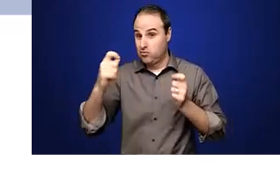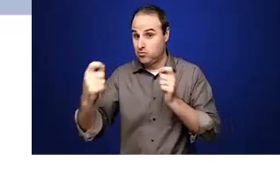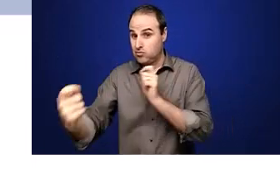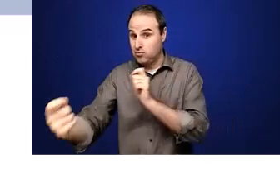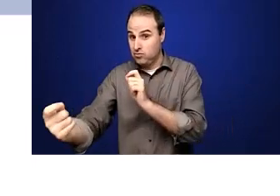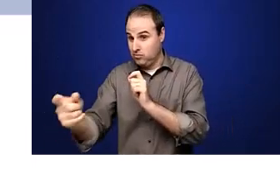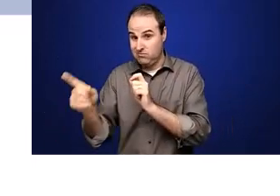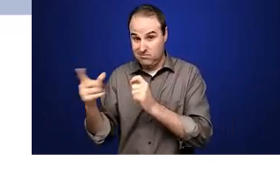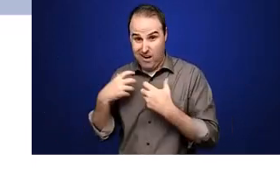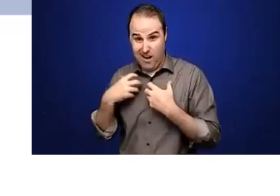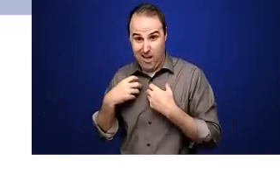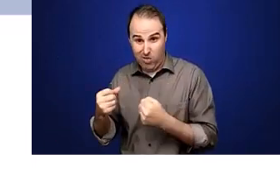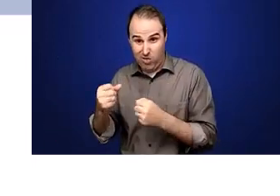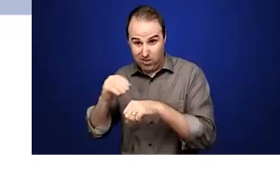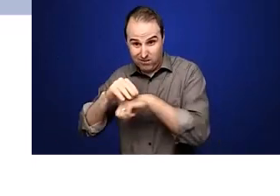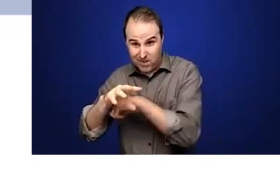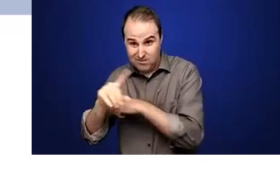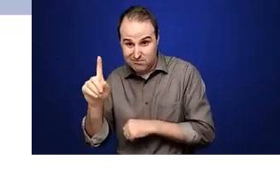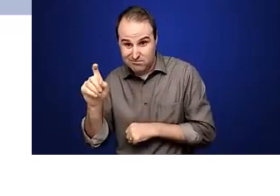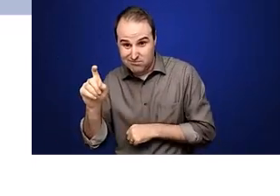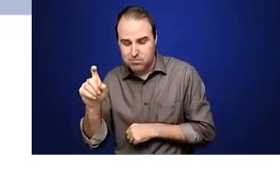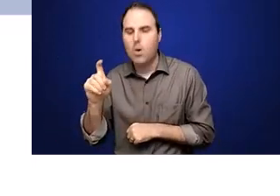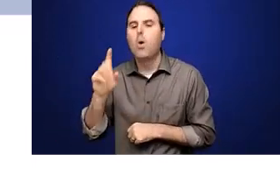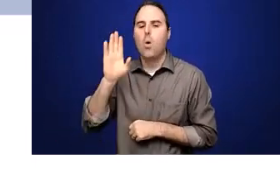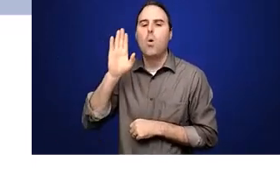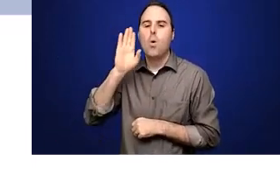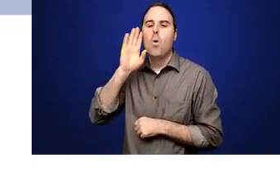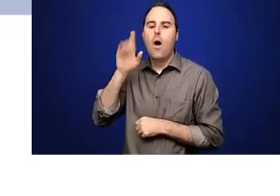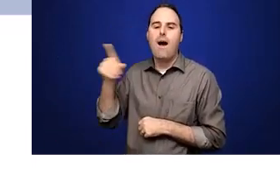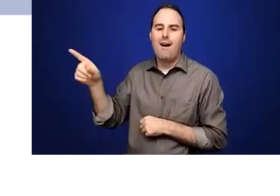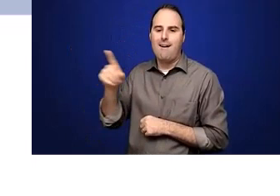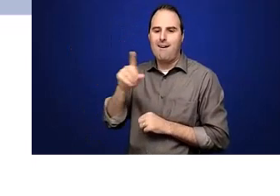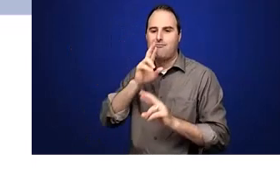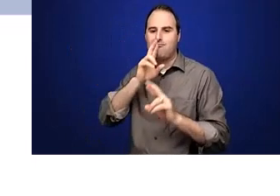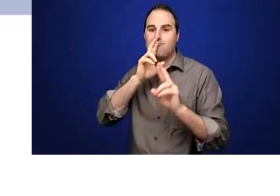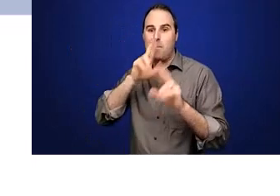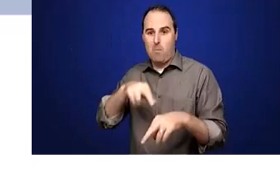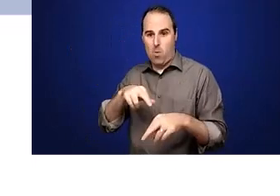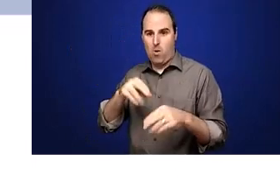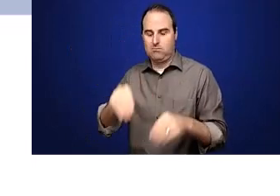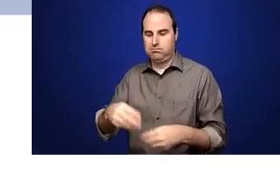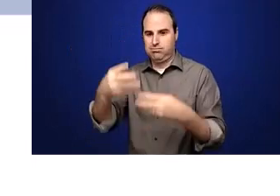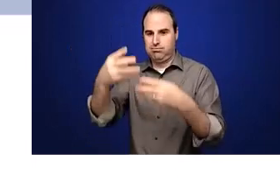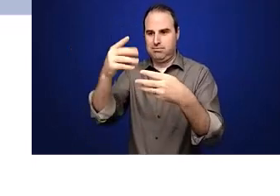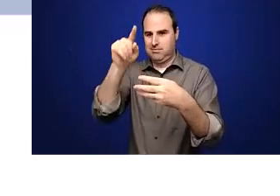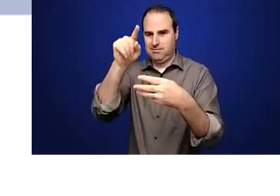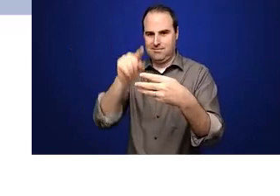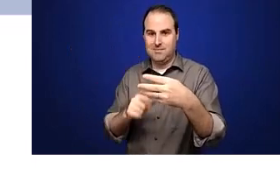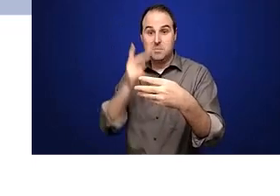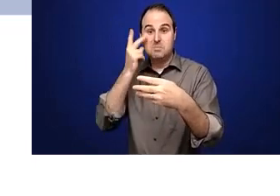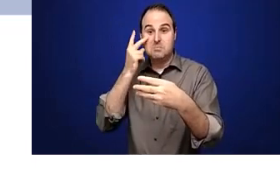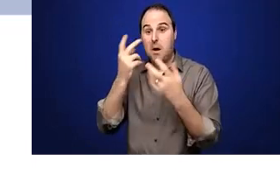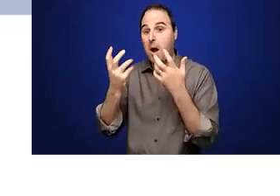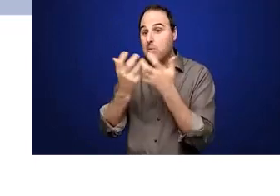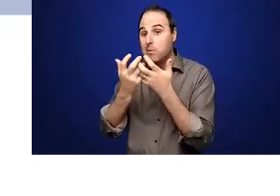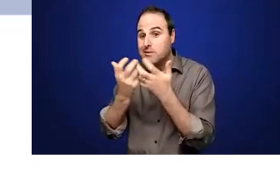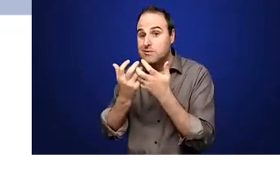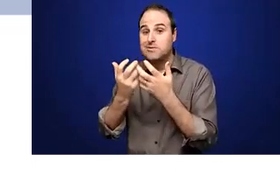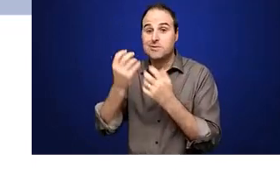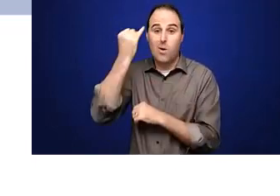and support strategies and accommodations that are related to what they have selected in the tool.